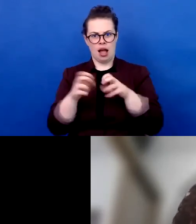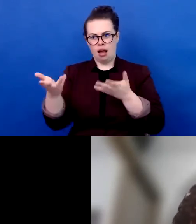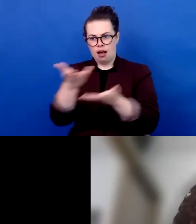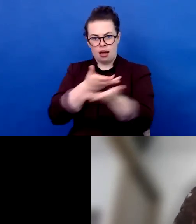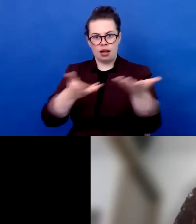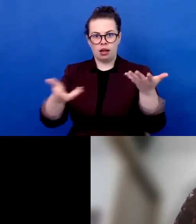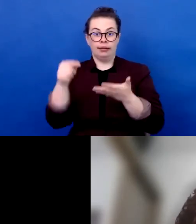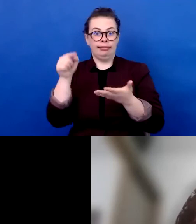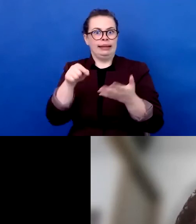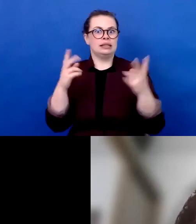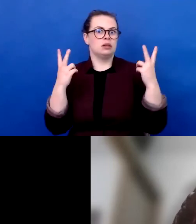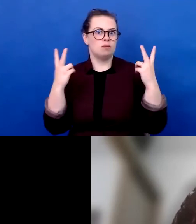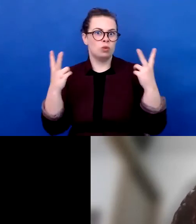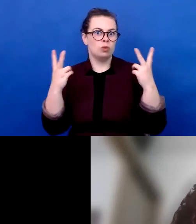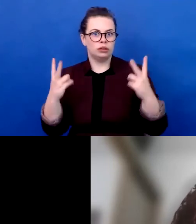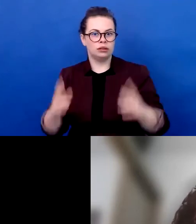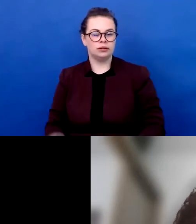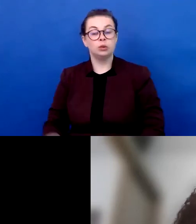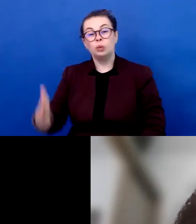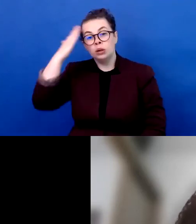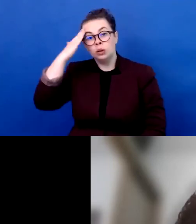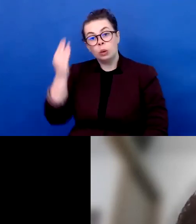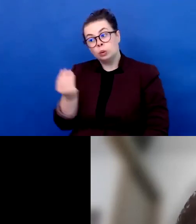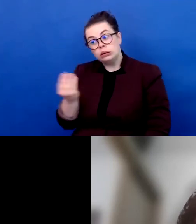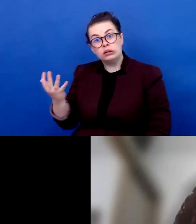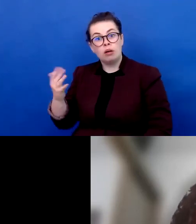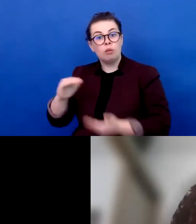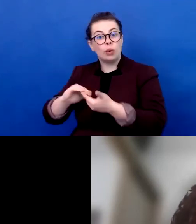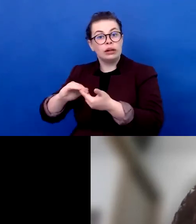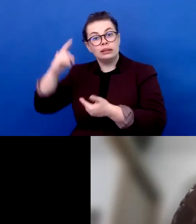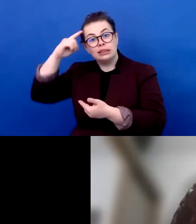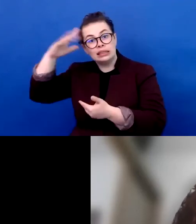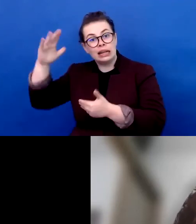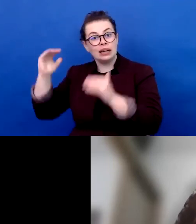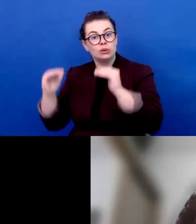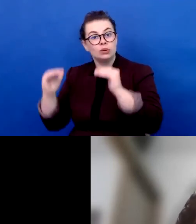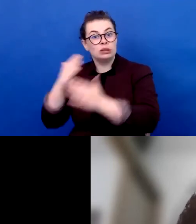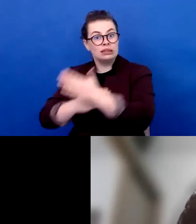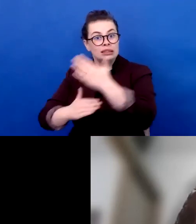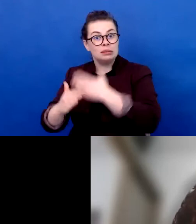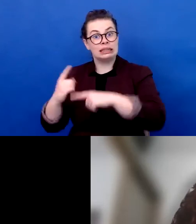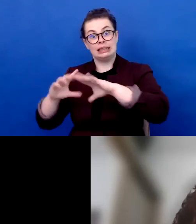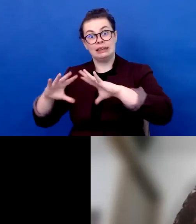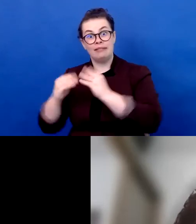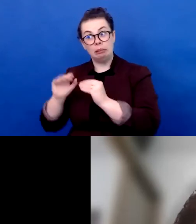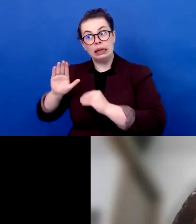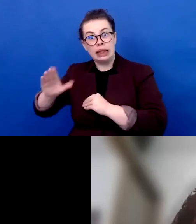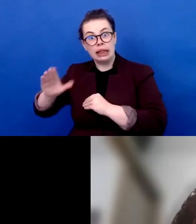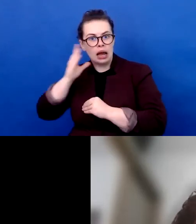disabilities and families they have several many experience in different areas and um